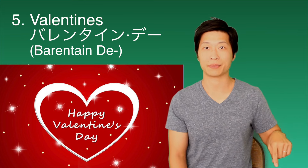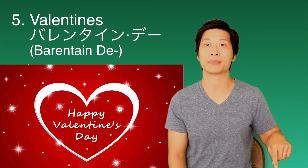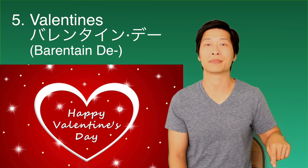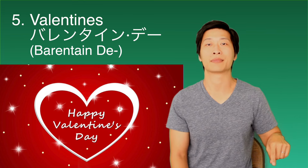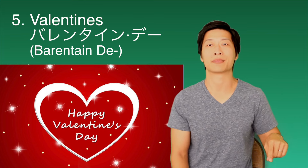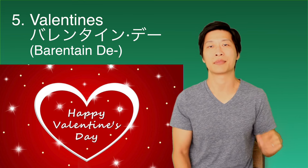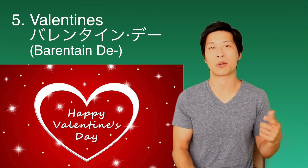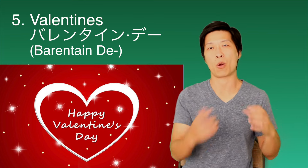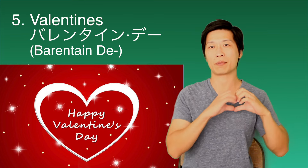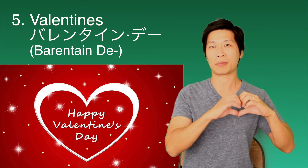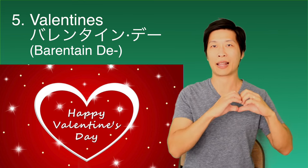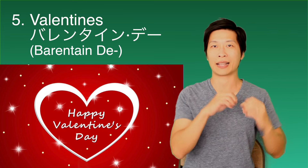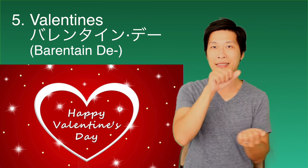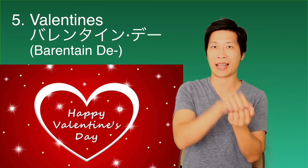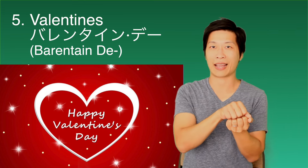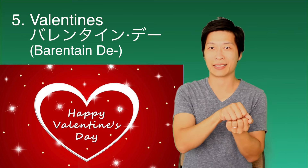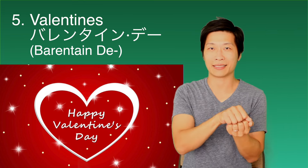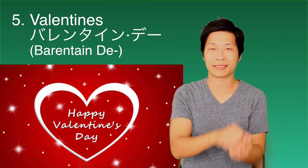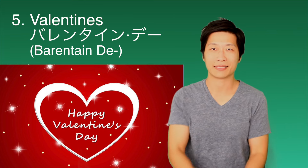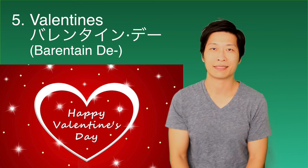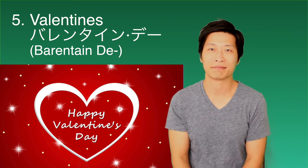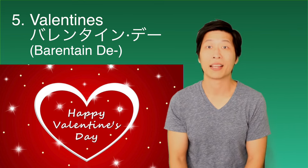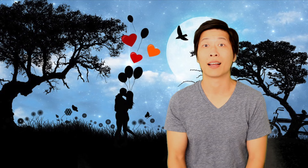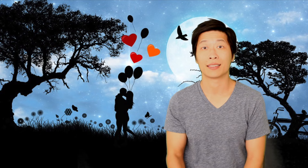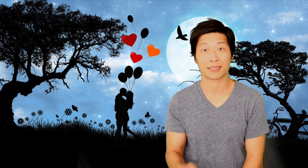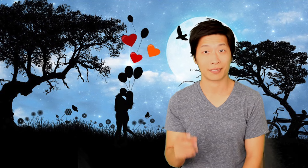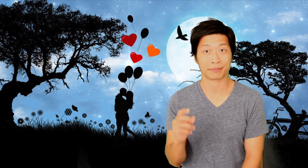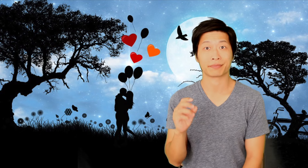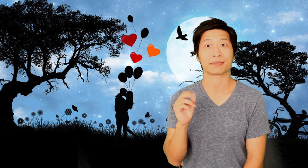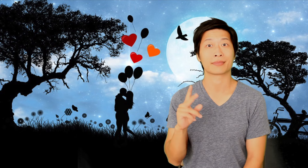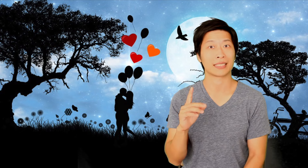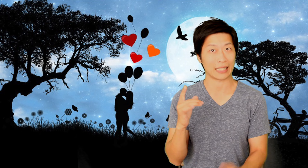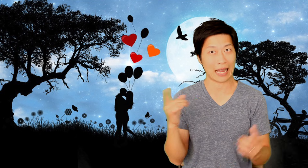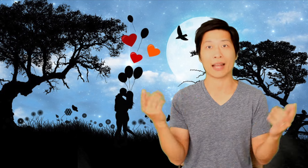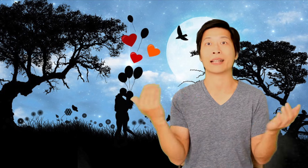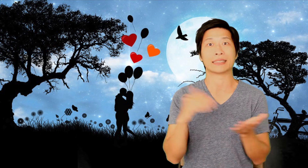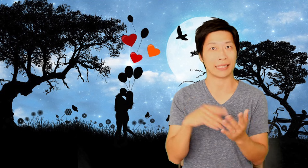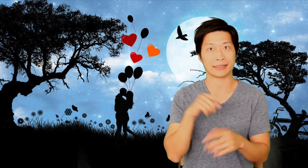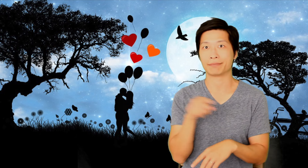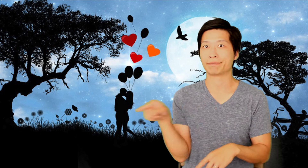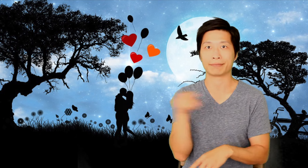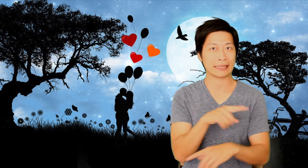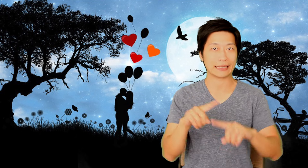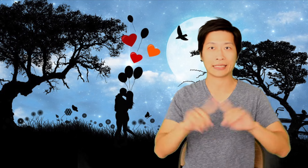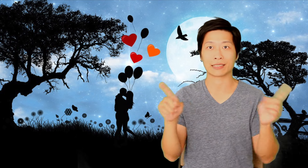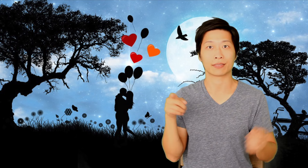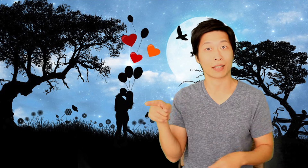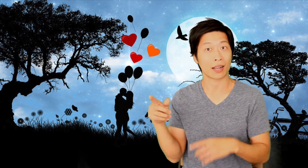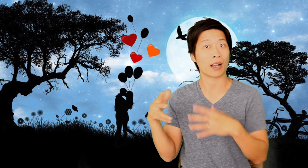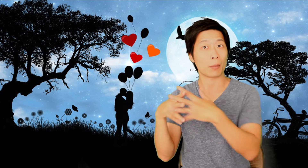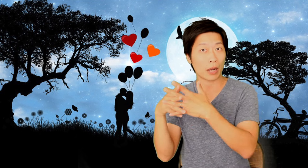"Valentine's day" "BALENTAIN DEー" and again it's different how is celebrated there's different